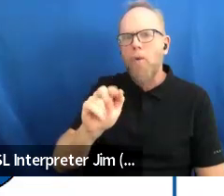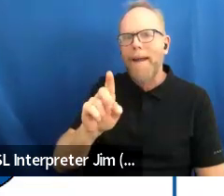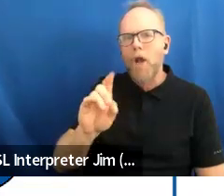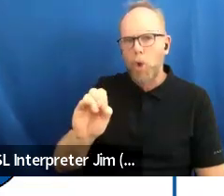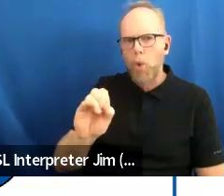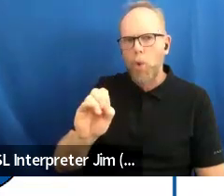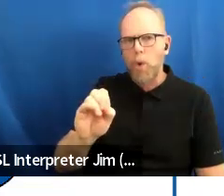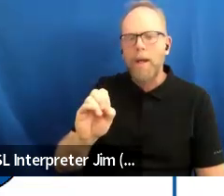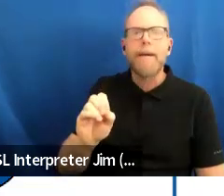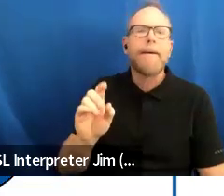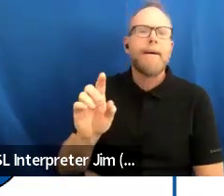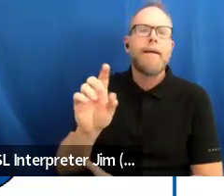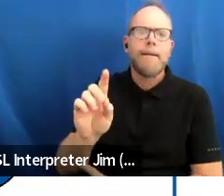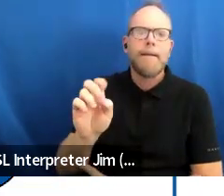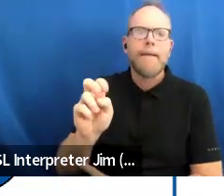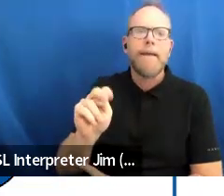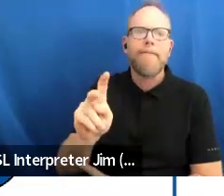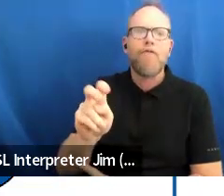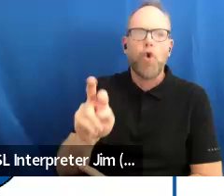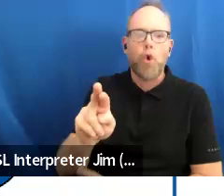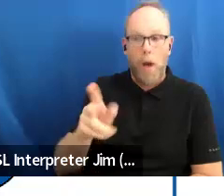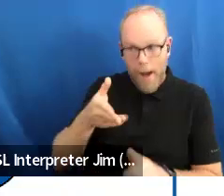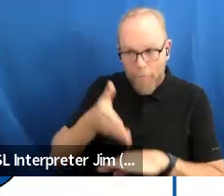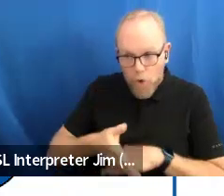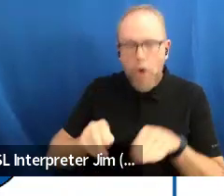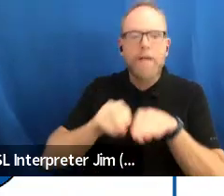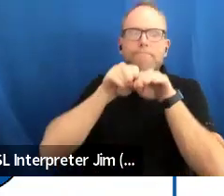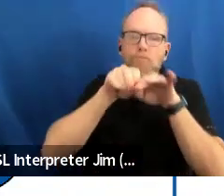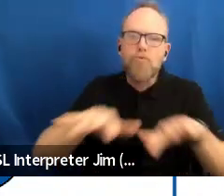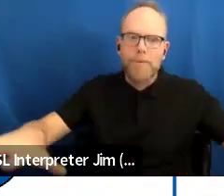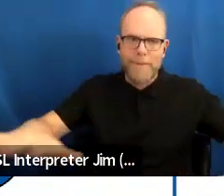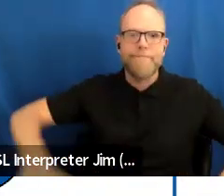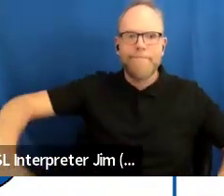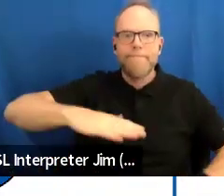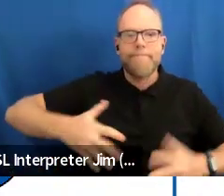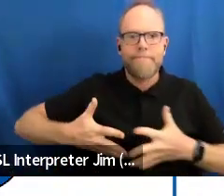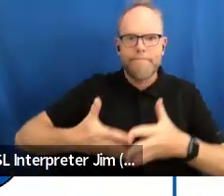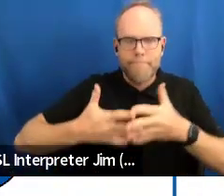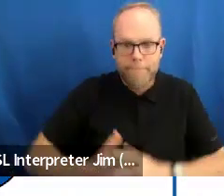throughout the country. Next slide.